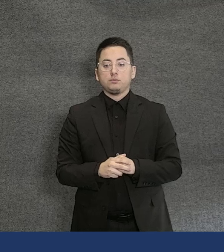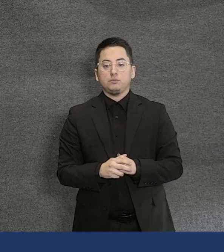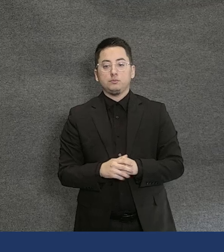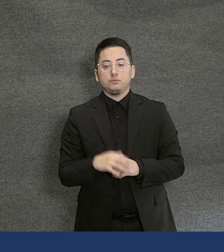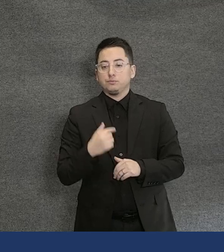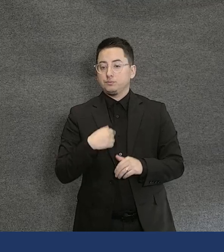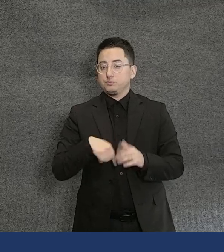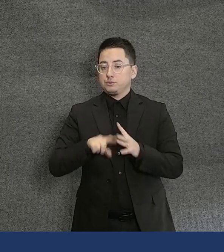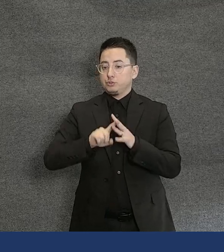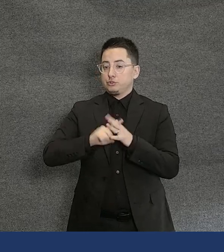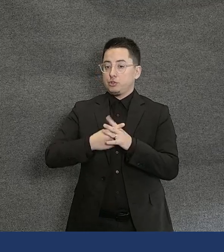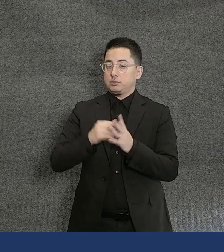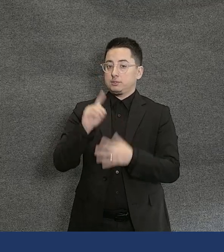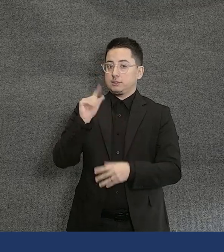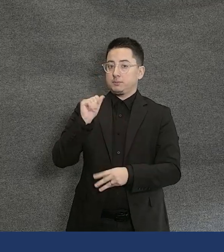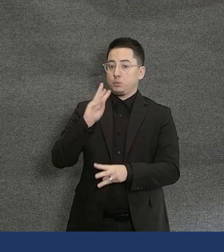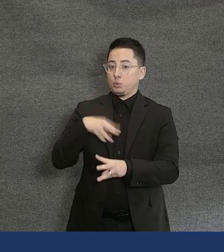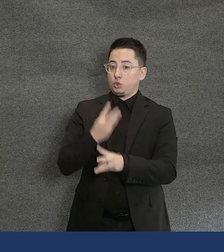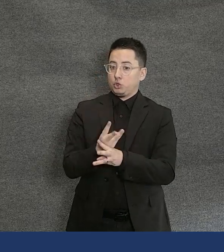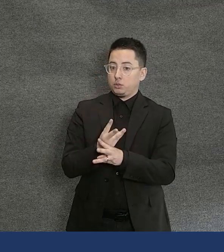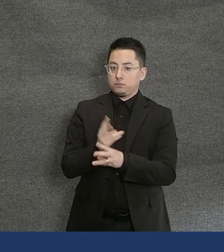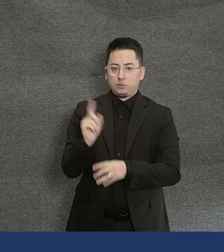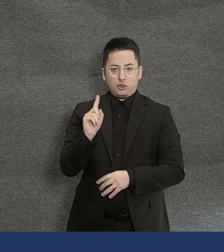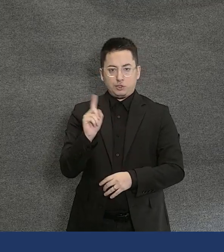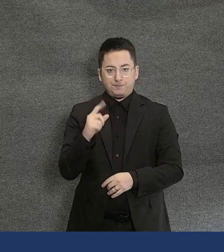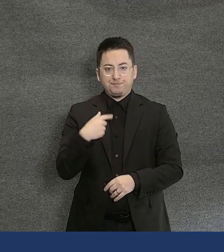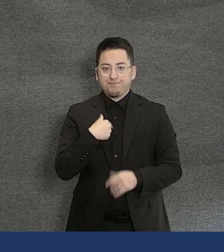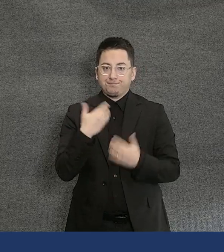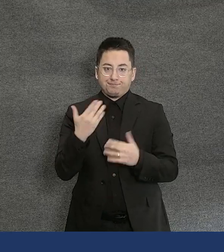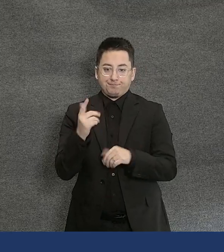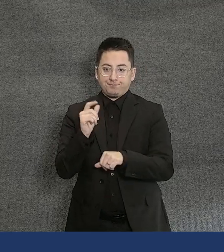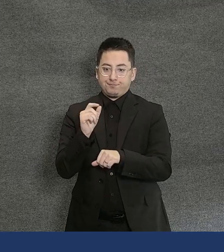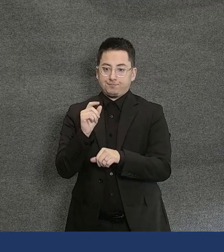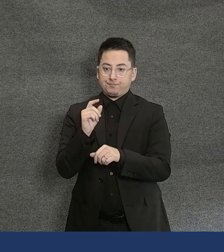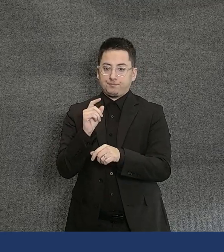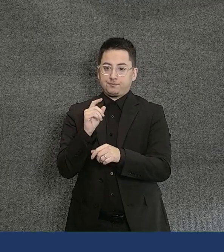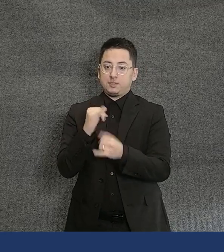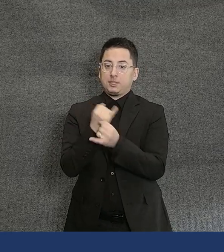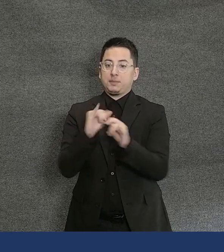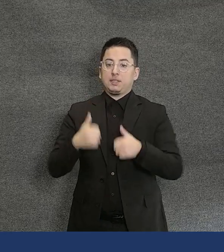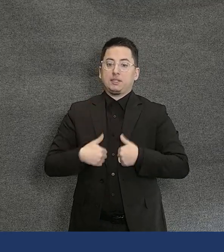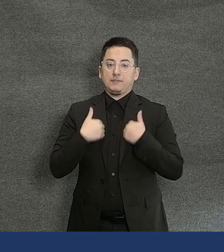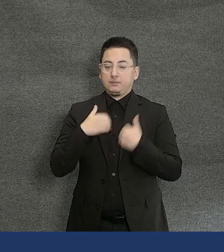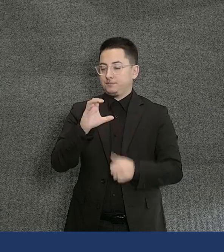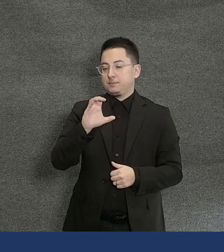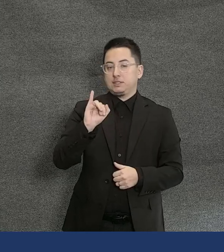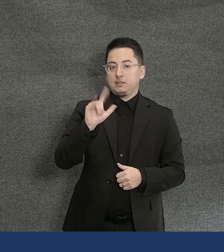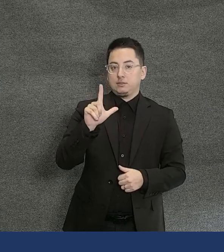working at a center for independent living. I was a program director doing a ton of advocacy work,